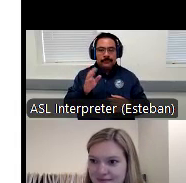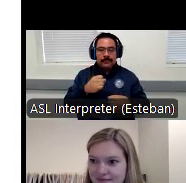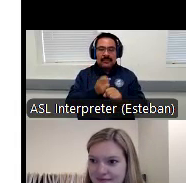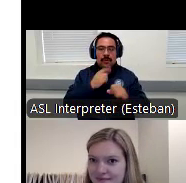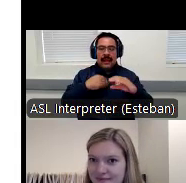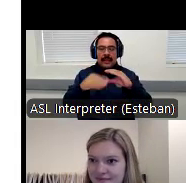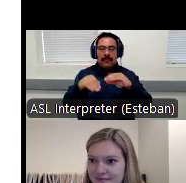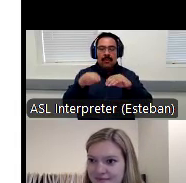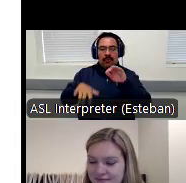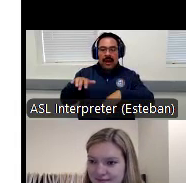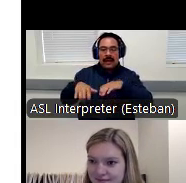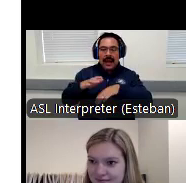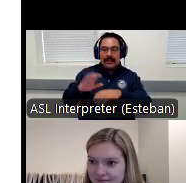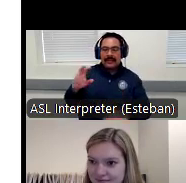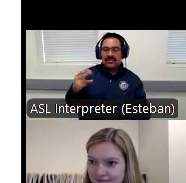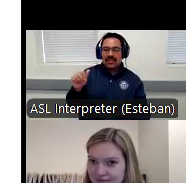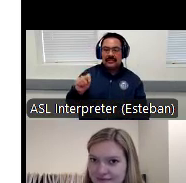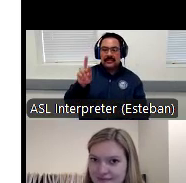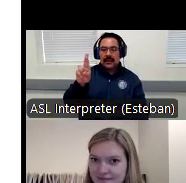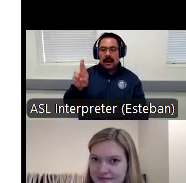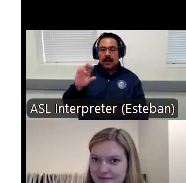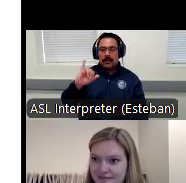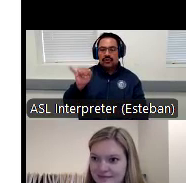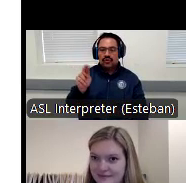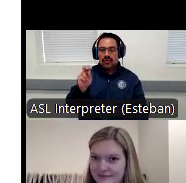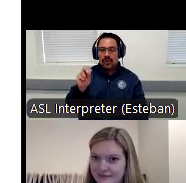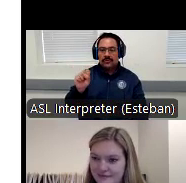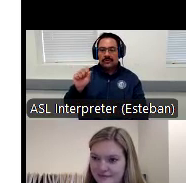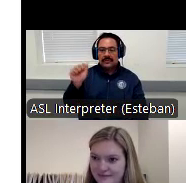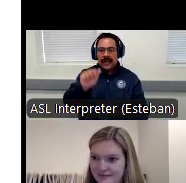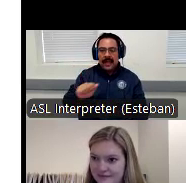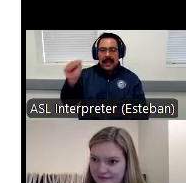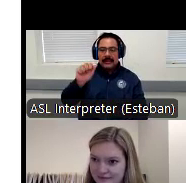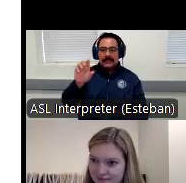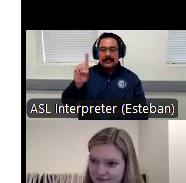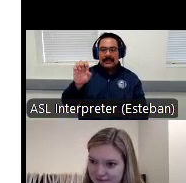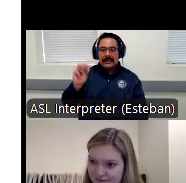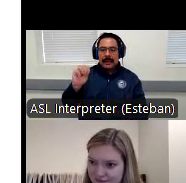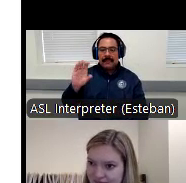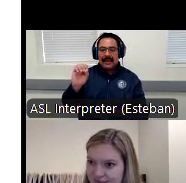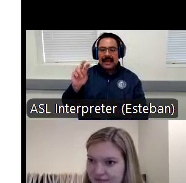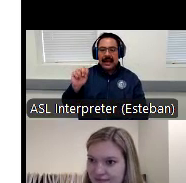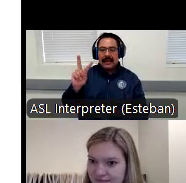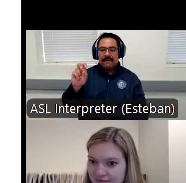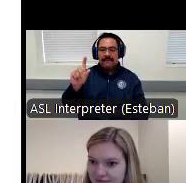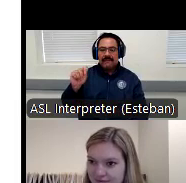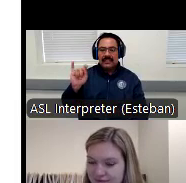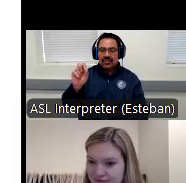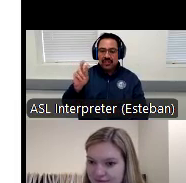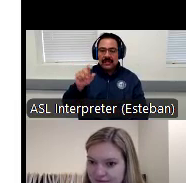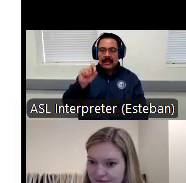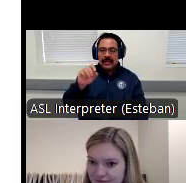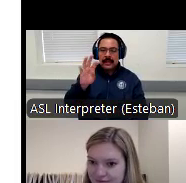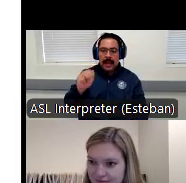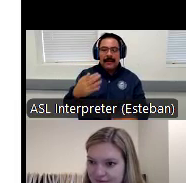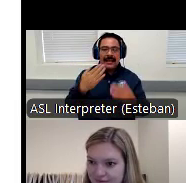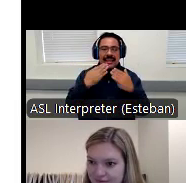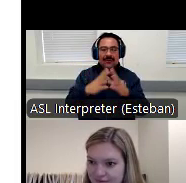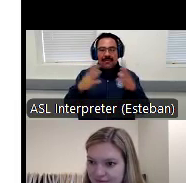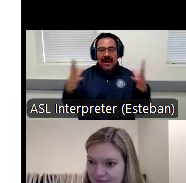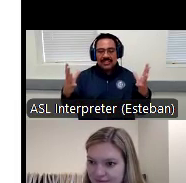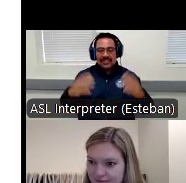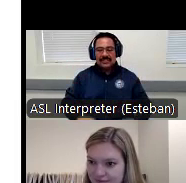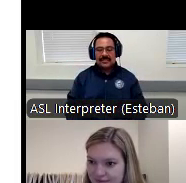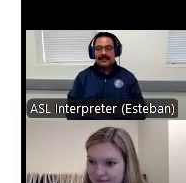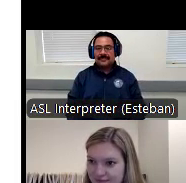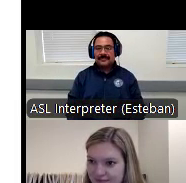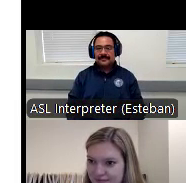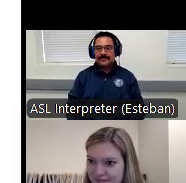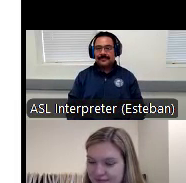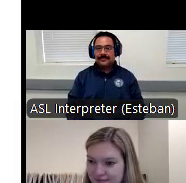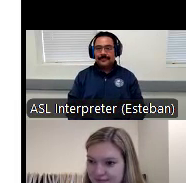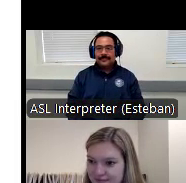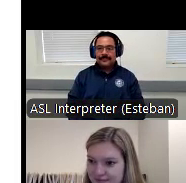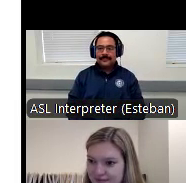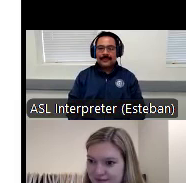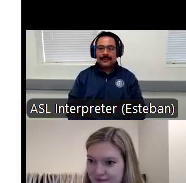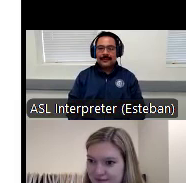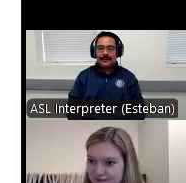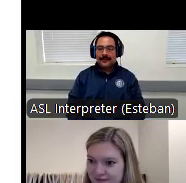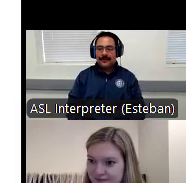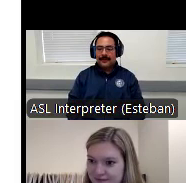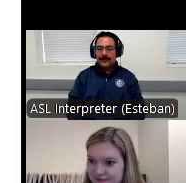in the chat area. But it's just rjones at demconvention.com. Thank you very much.